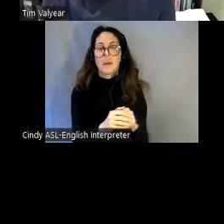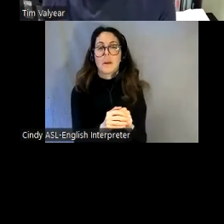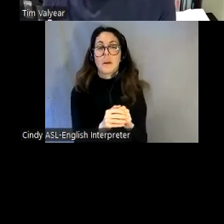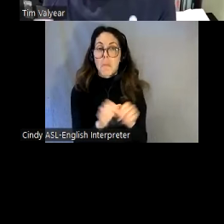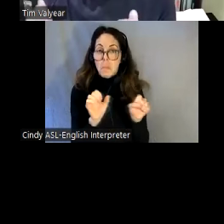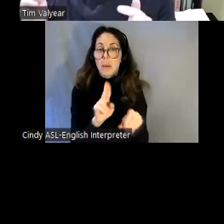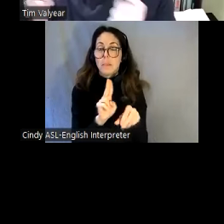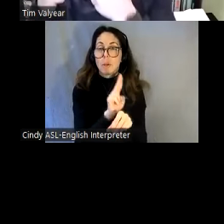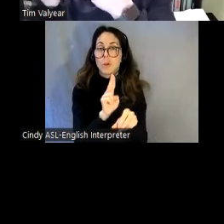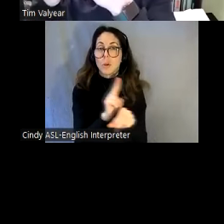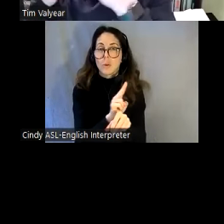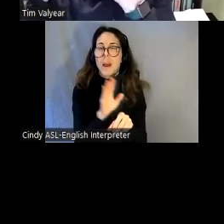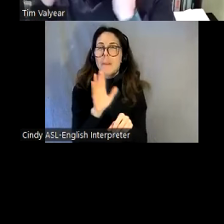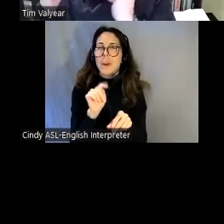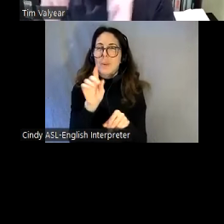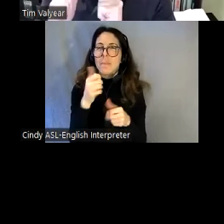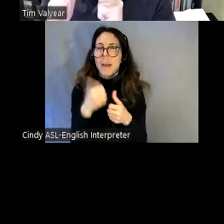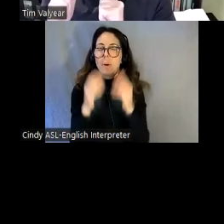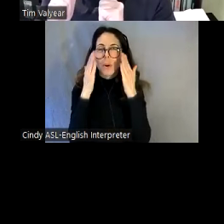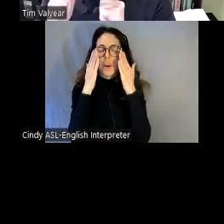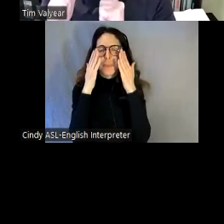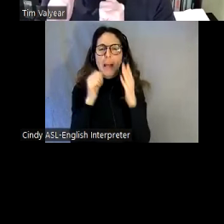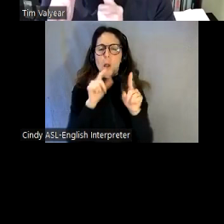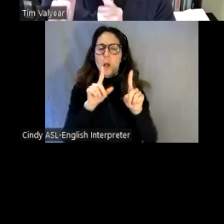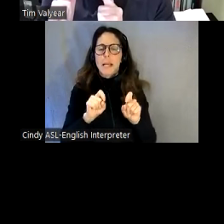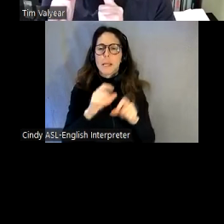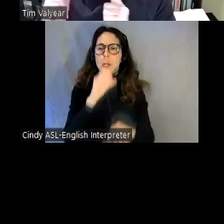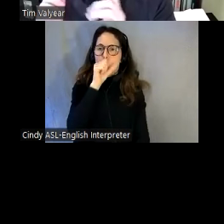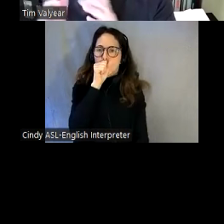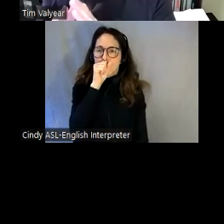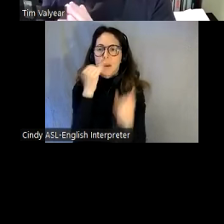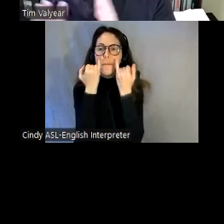is a KN-